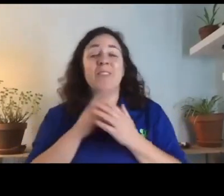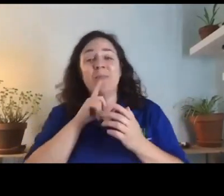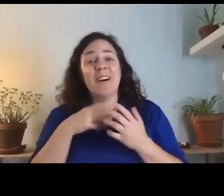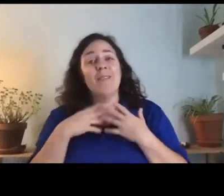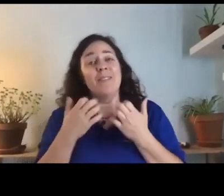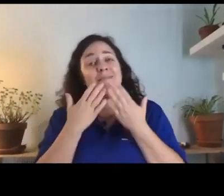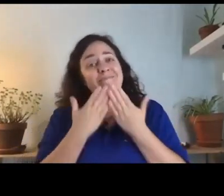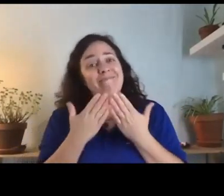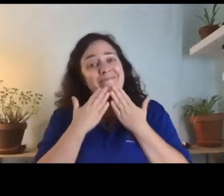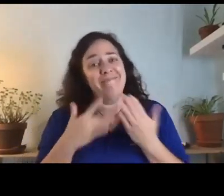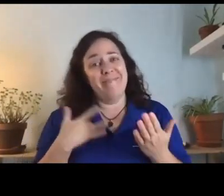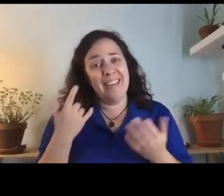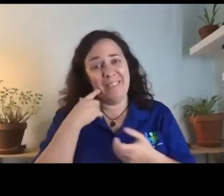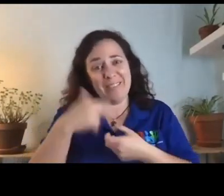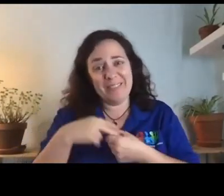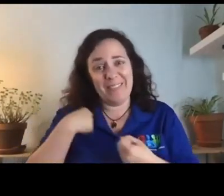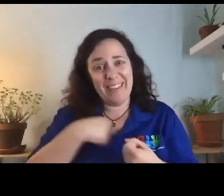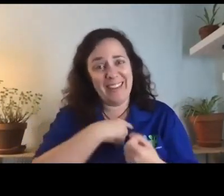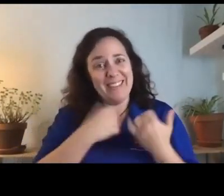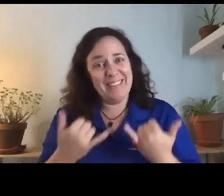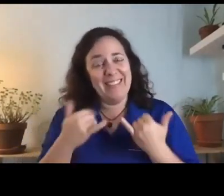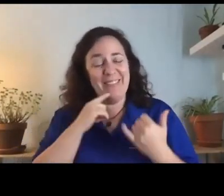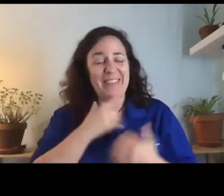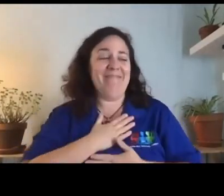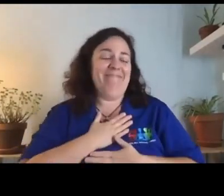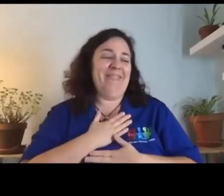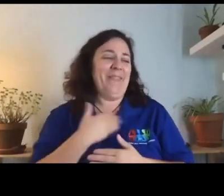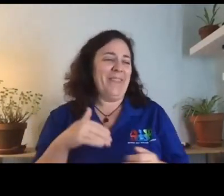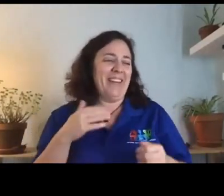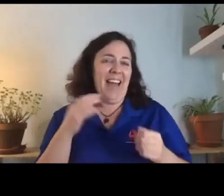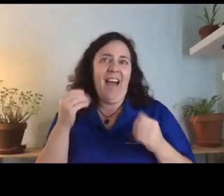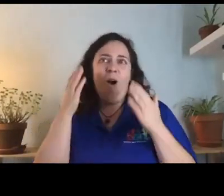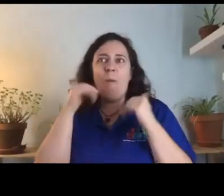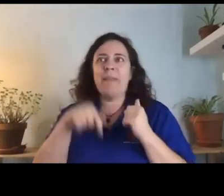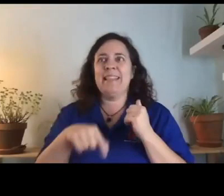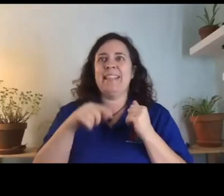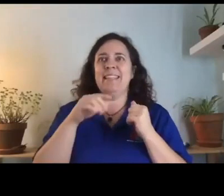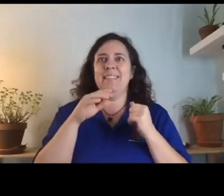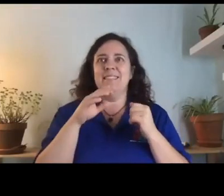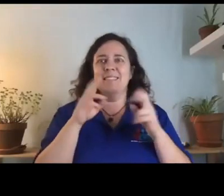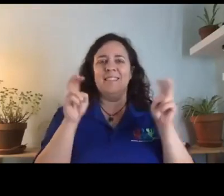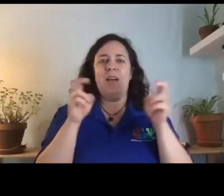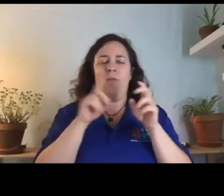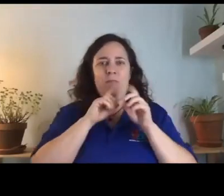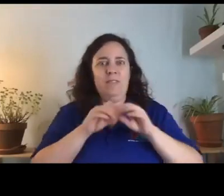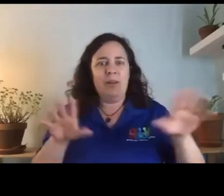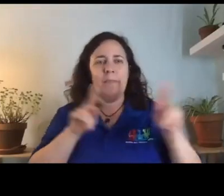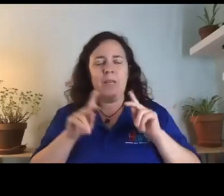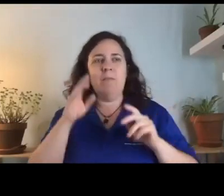to grow into. > Blake, it's such a great pleasure to have you join us today.